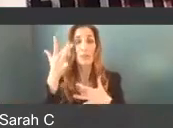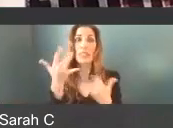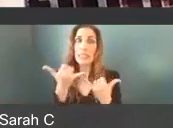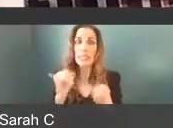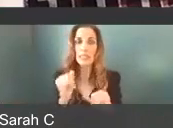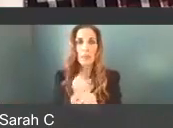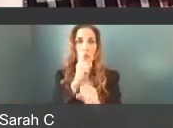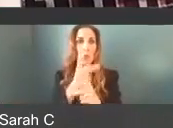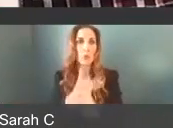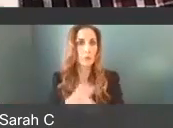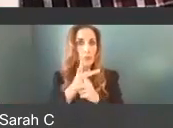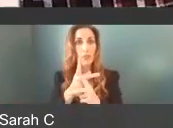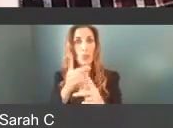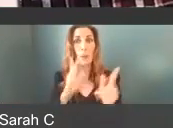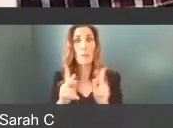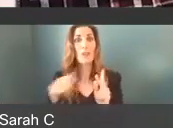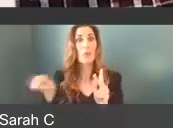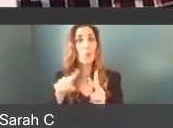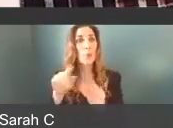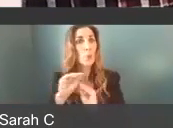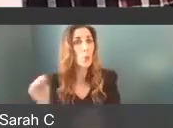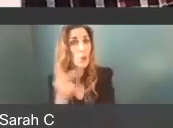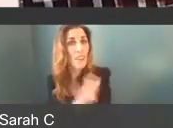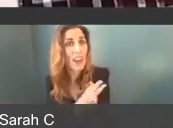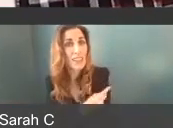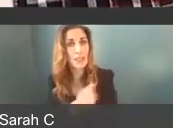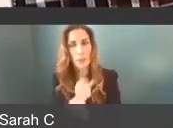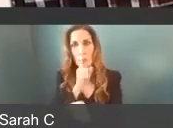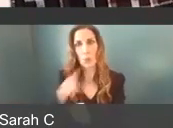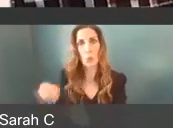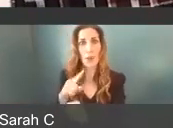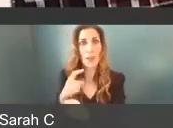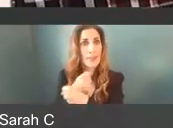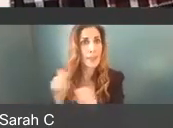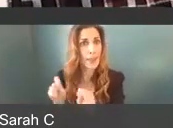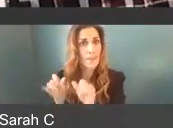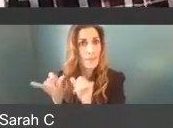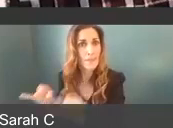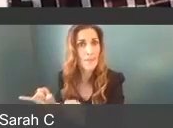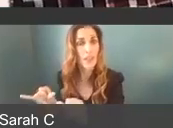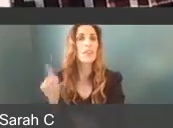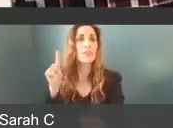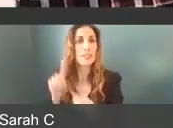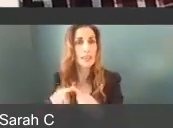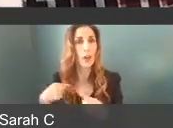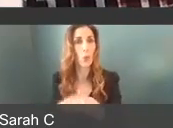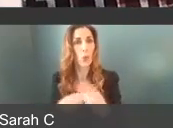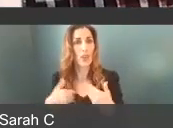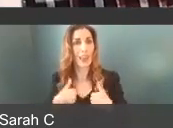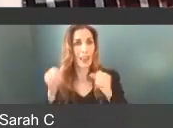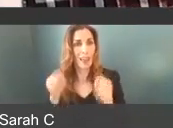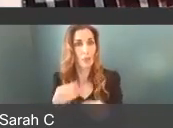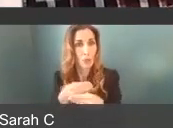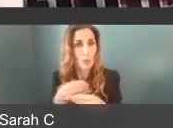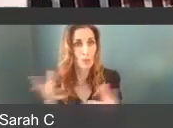who is not vaccinated safe until we are able to vaccinate everyone who wants to be vaccinated.